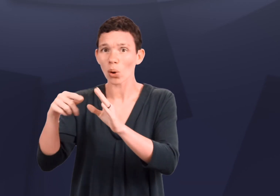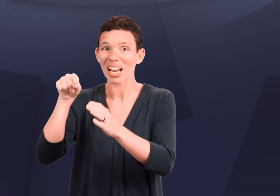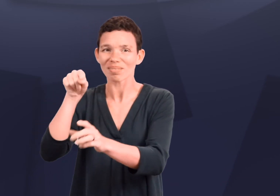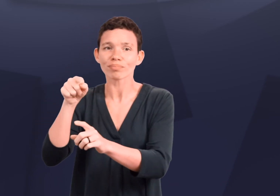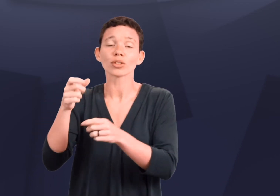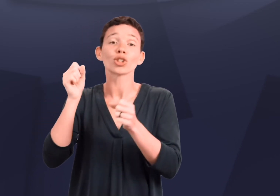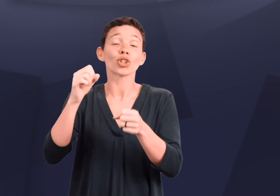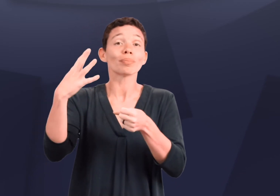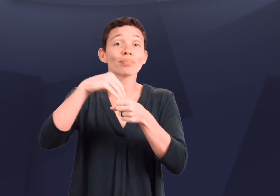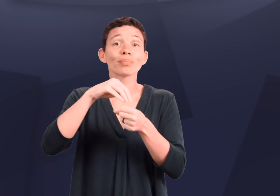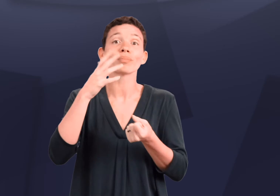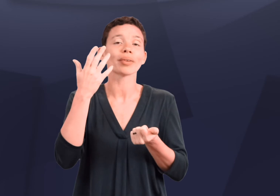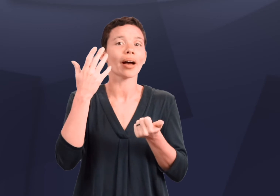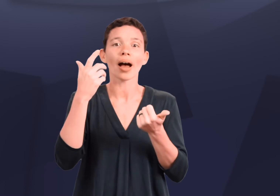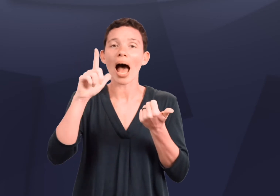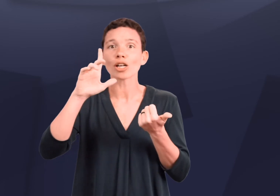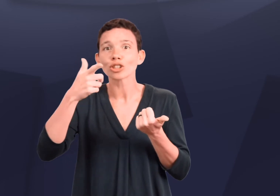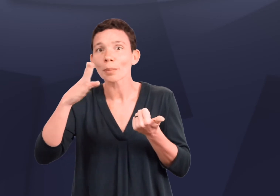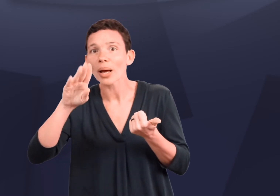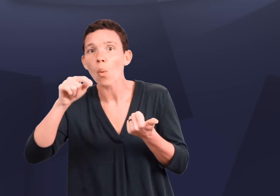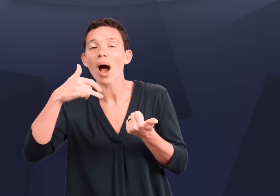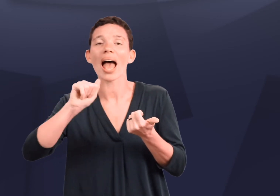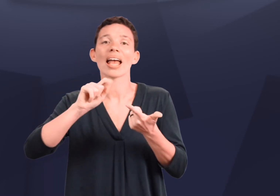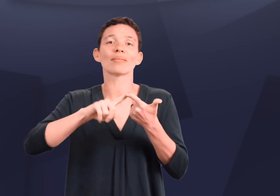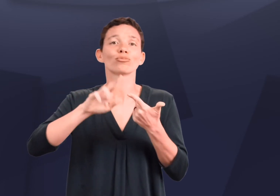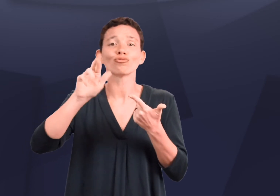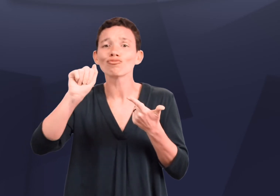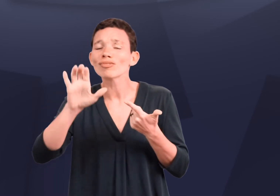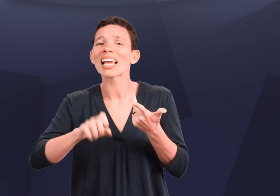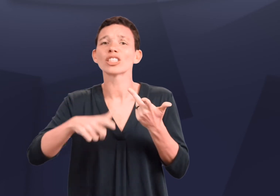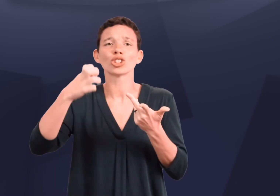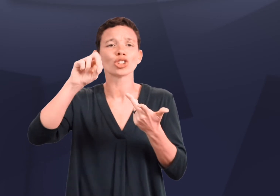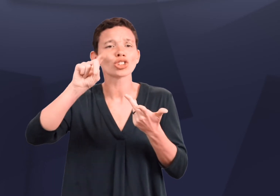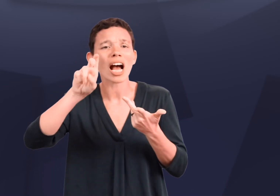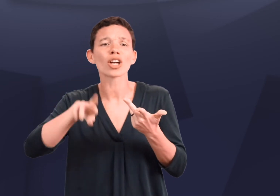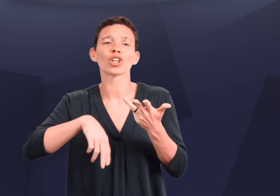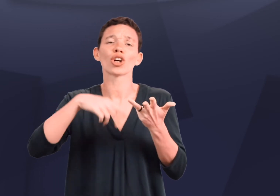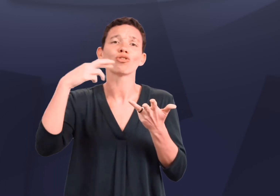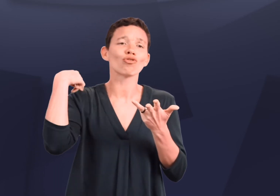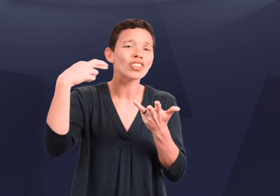It impacts targeted and marginalized communities such as LGBTQIA,